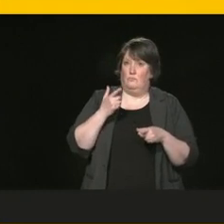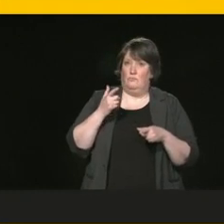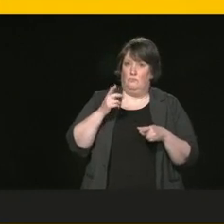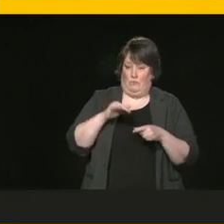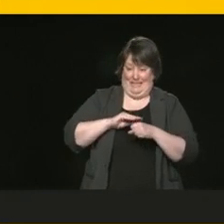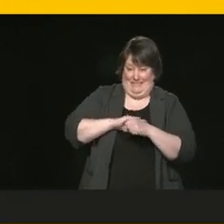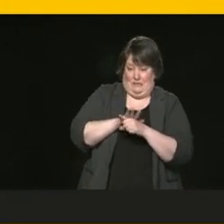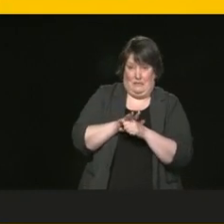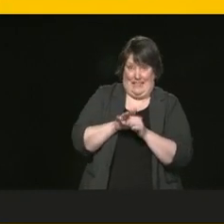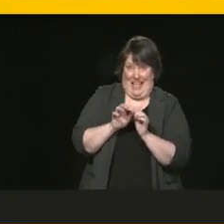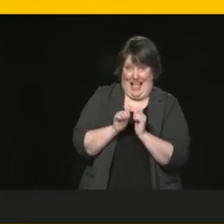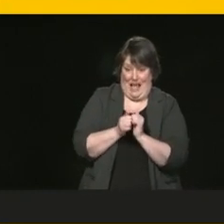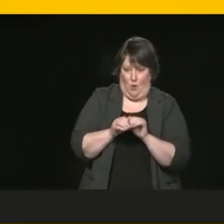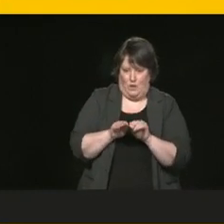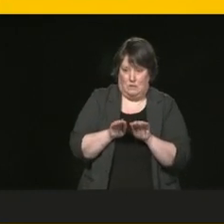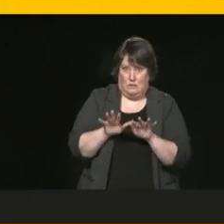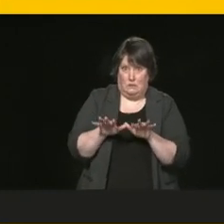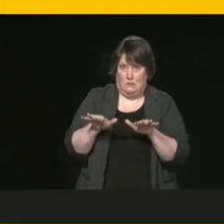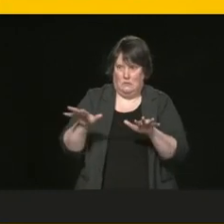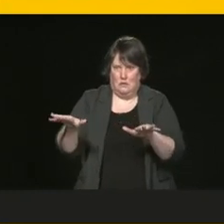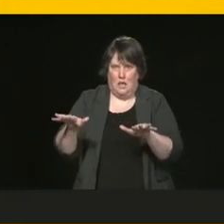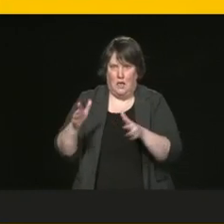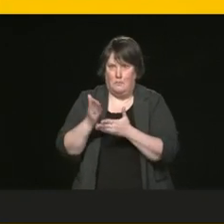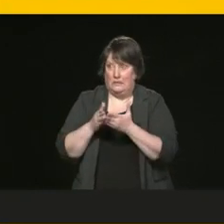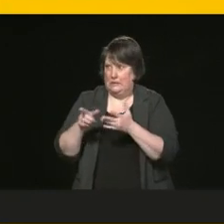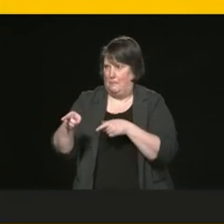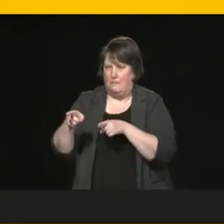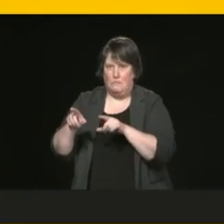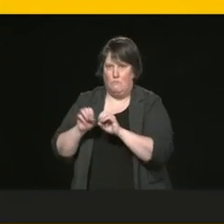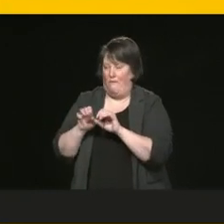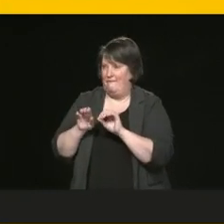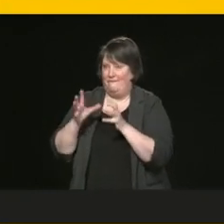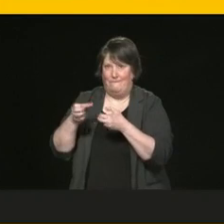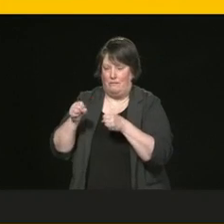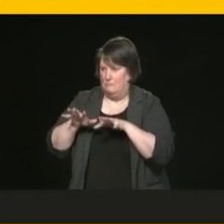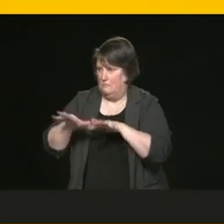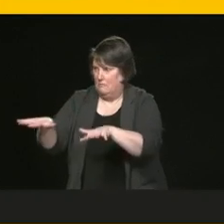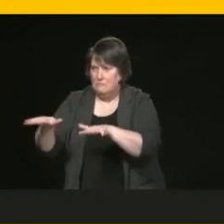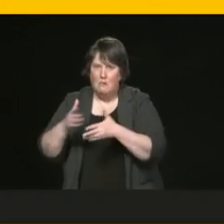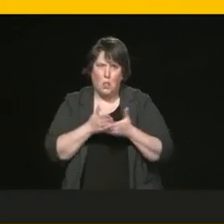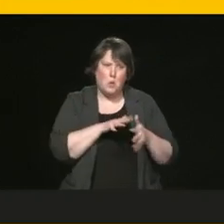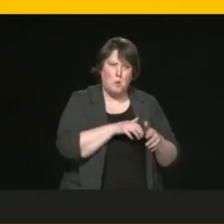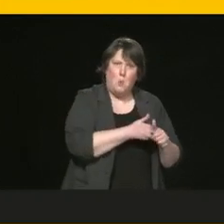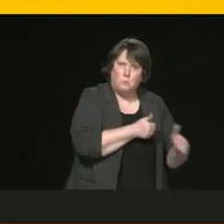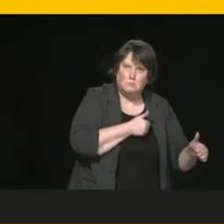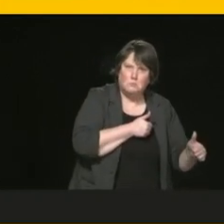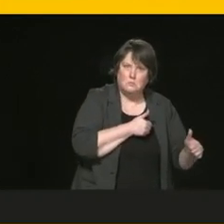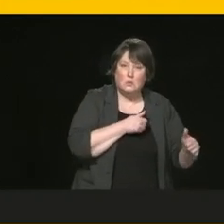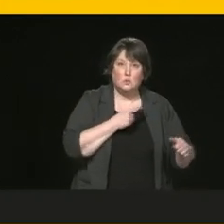Prime Minister Trudeau:s WE RECOGNIZE THAT THIS PANDEMIC IS GOING THROUGH VERY DIFFERENT